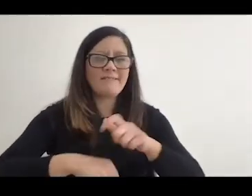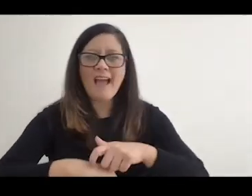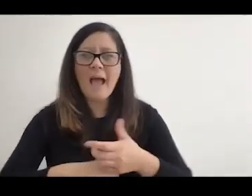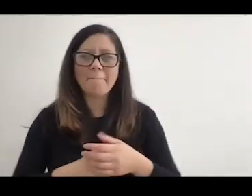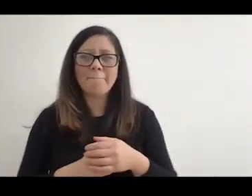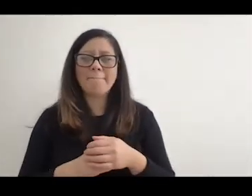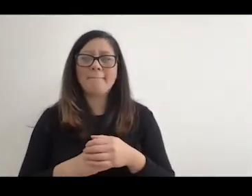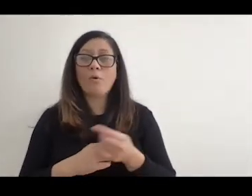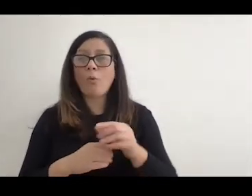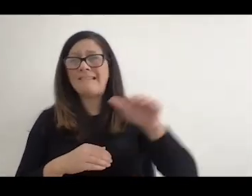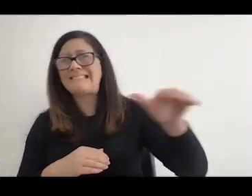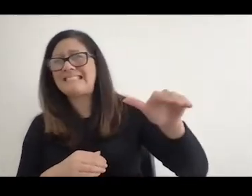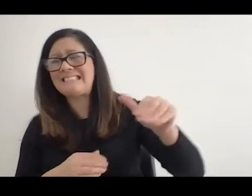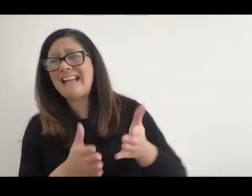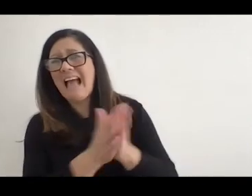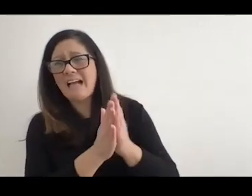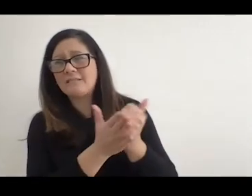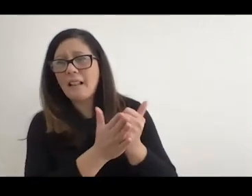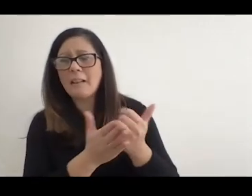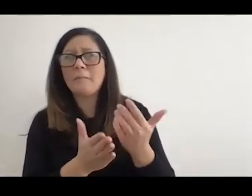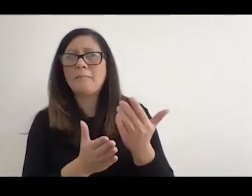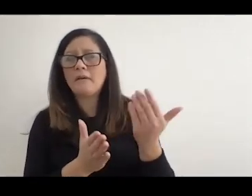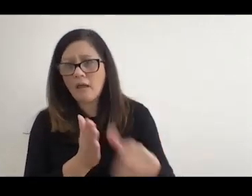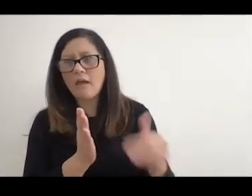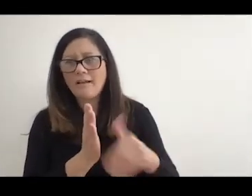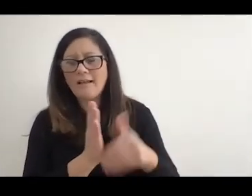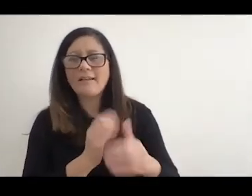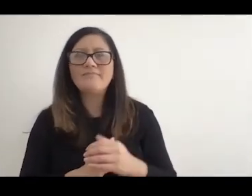I always have to ask someone. I've had conversations with wives that